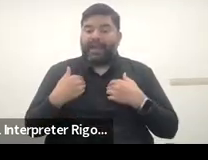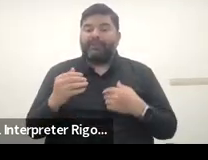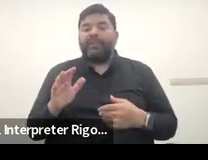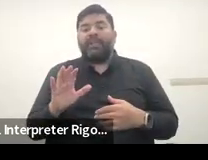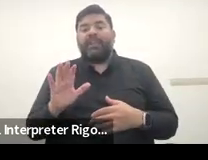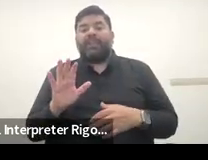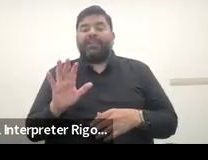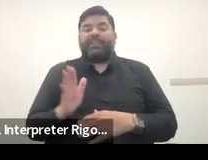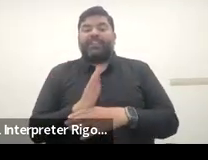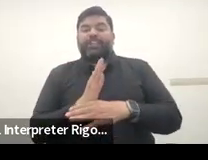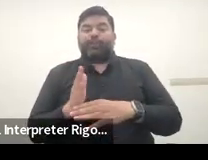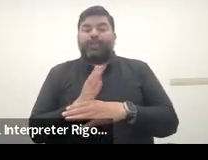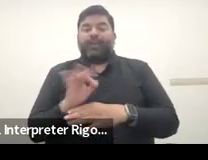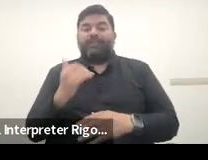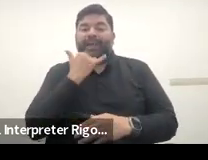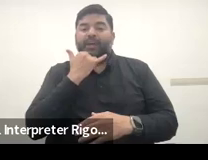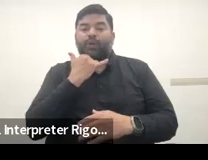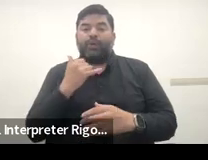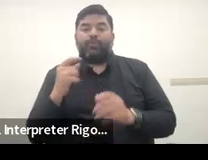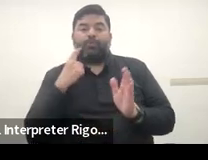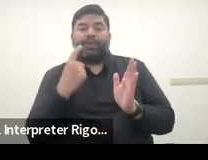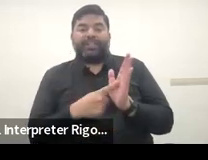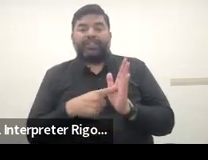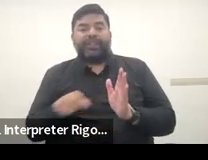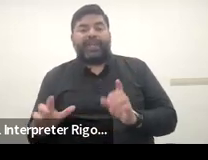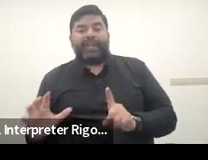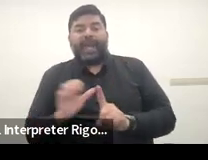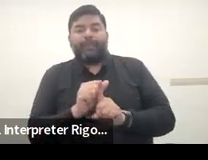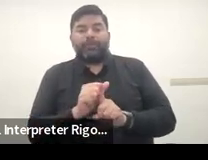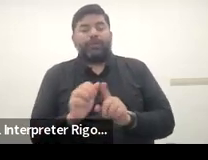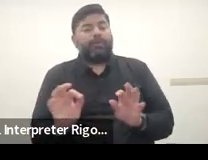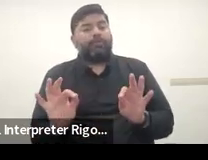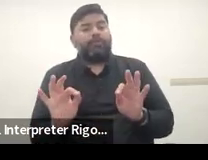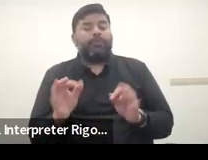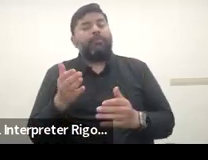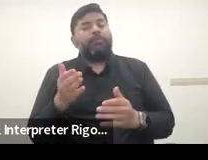built into them; they capture some mutual information such that if you didn't correctly